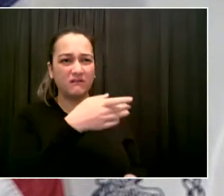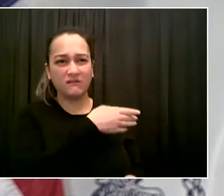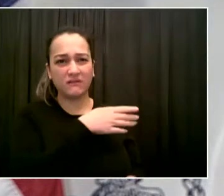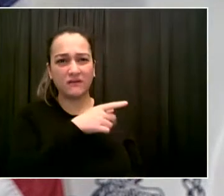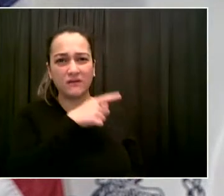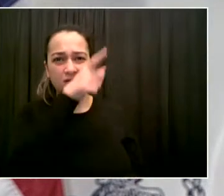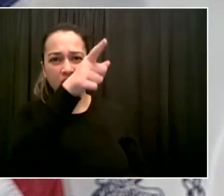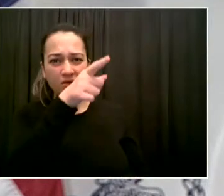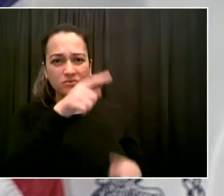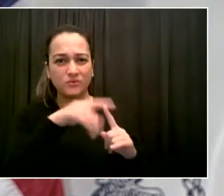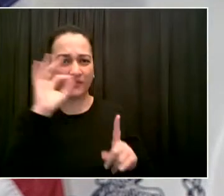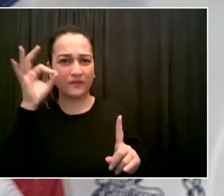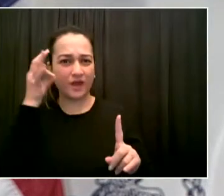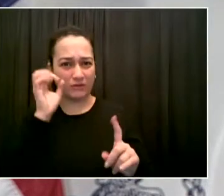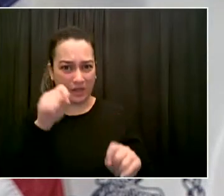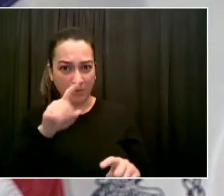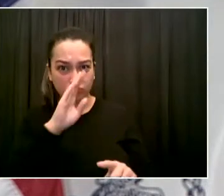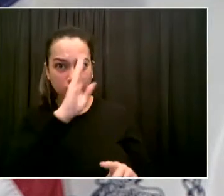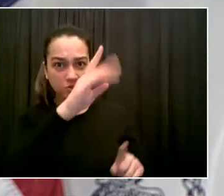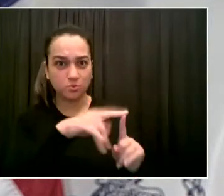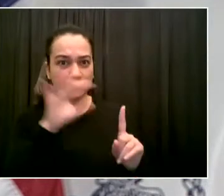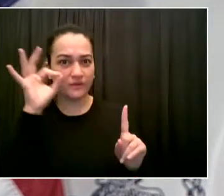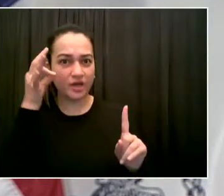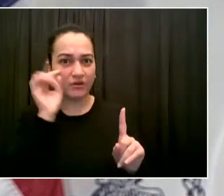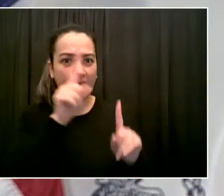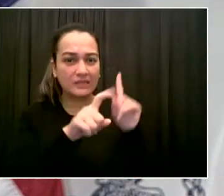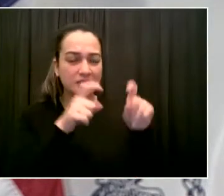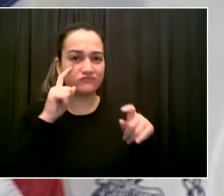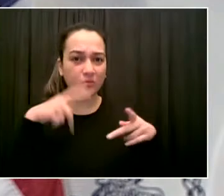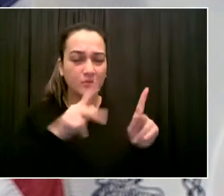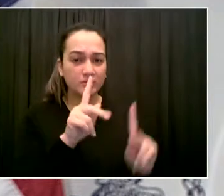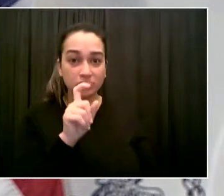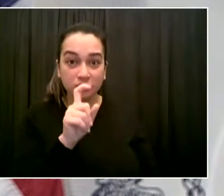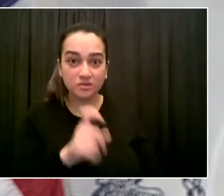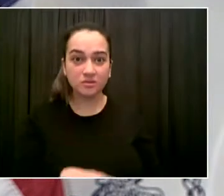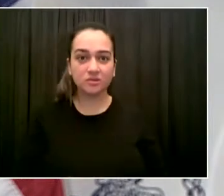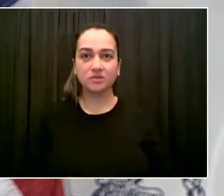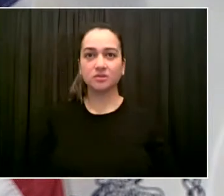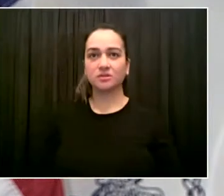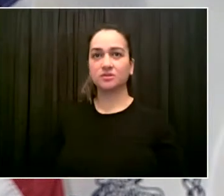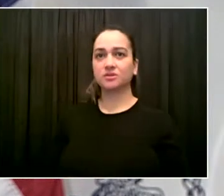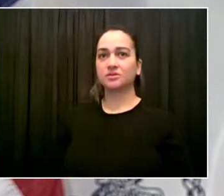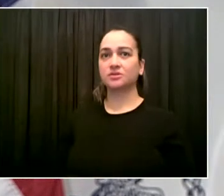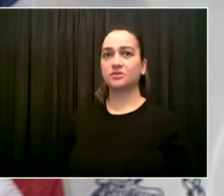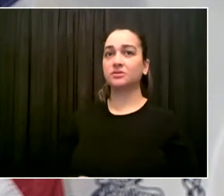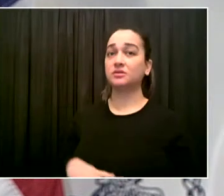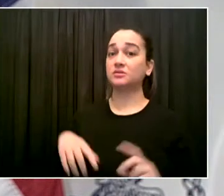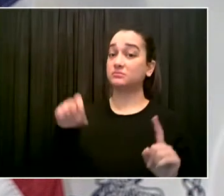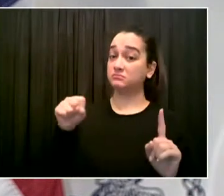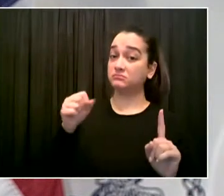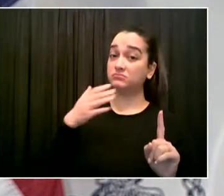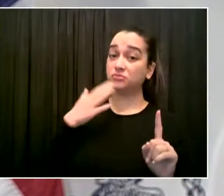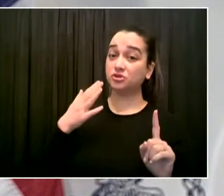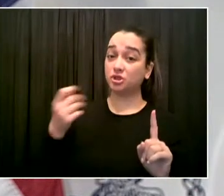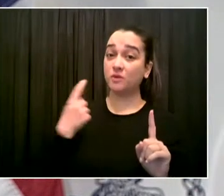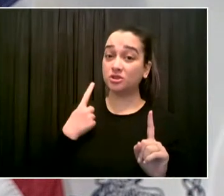DIRECTLY IF YOU WANT VACCINE? WHY DOES IT ALL HAVE TO GET FUNNELED THROUGH THE STATE IF YOU